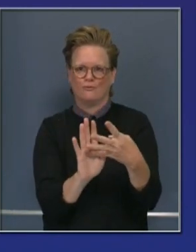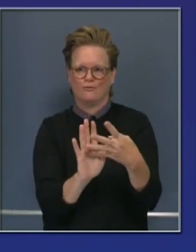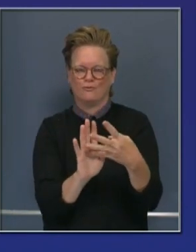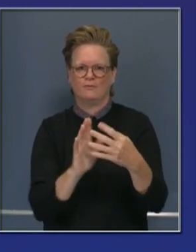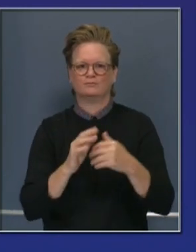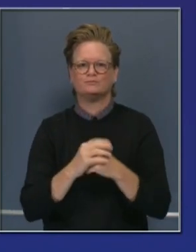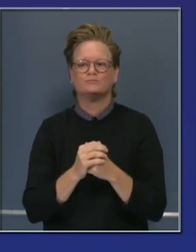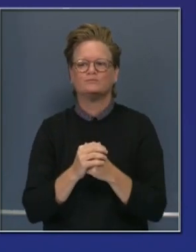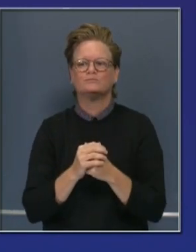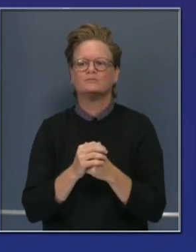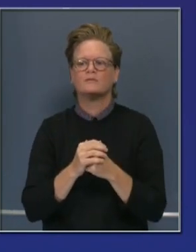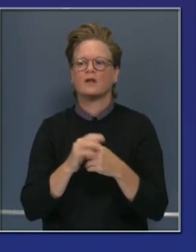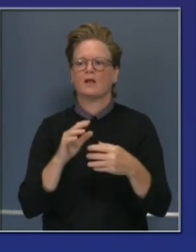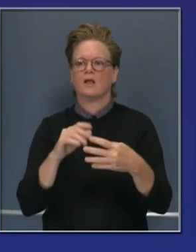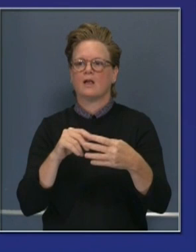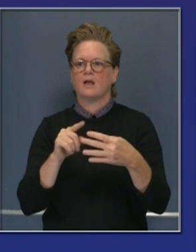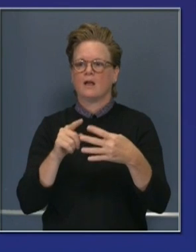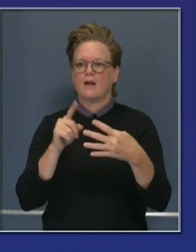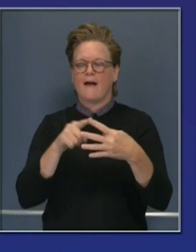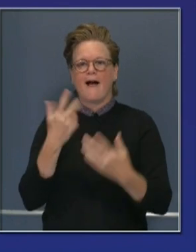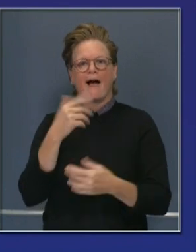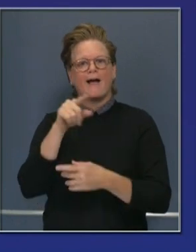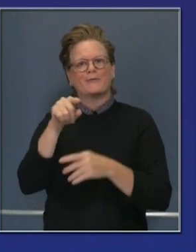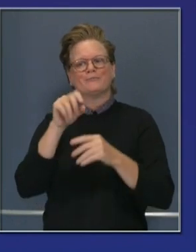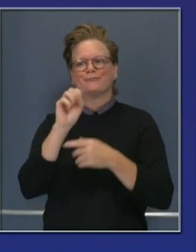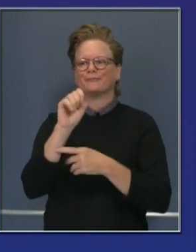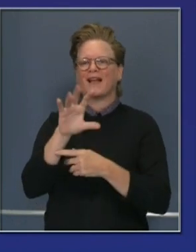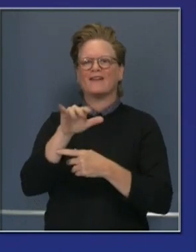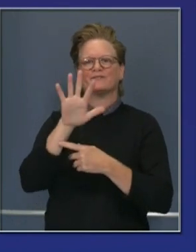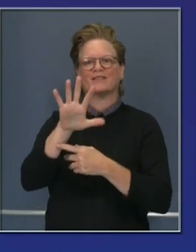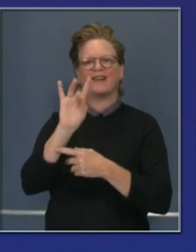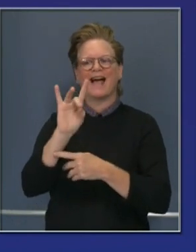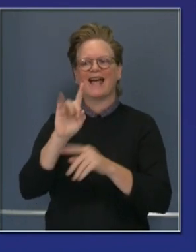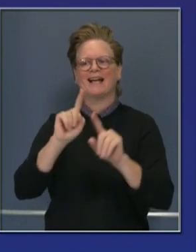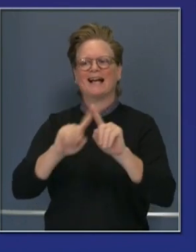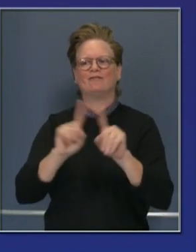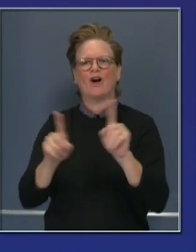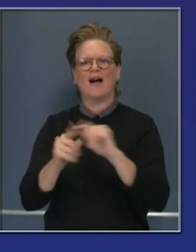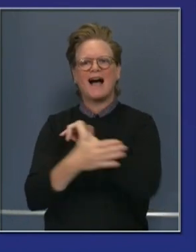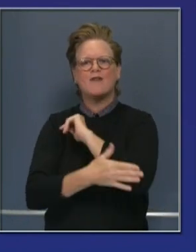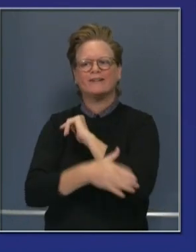YOU WILL HEAR A LOT ABOUT YOU WILL HEAR A LOT ABOUT TWO YEARS. THE COLORS ATTACHED TO THAT WE WILL GET TO THAT IN A MOMENT.